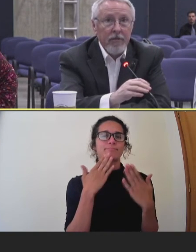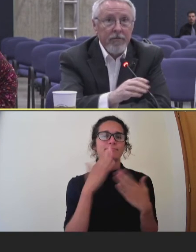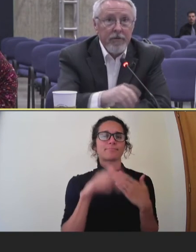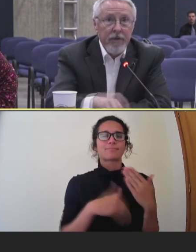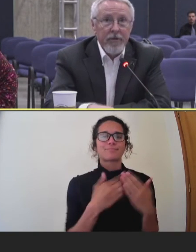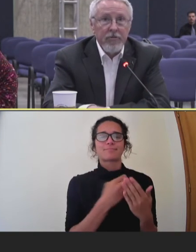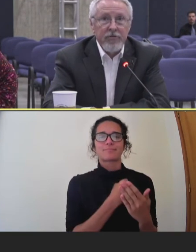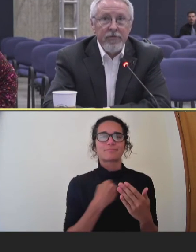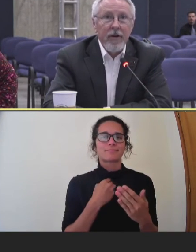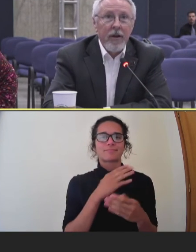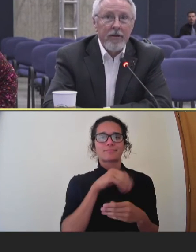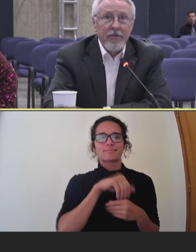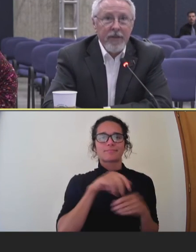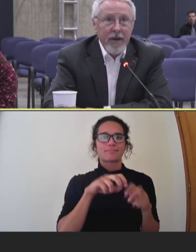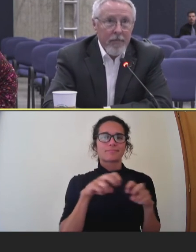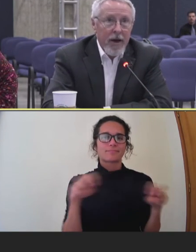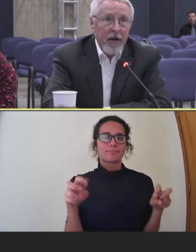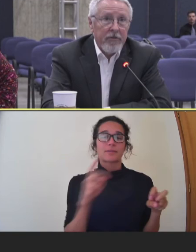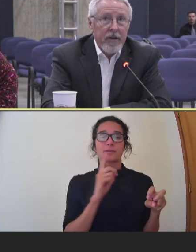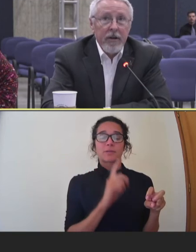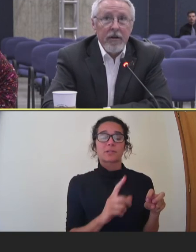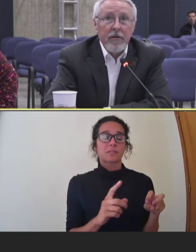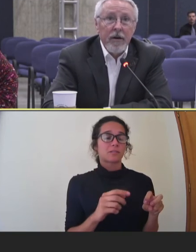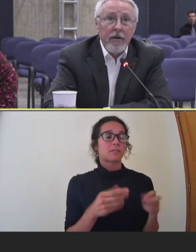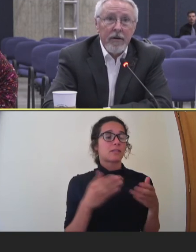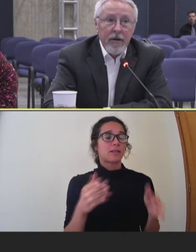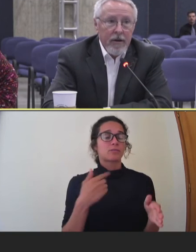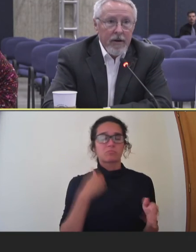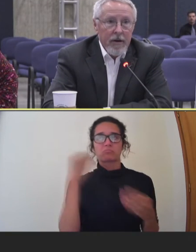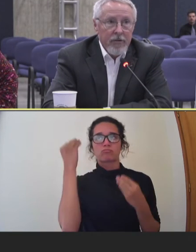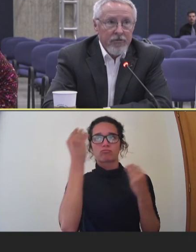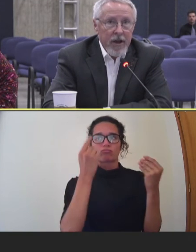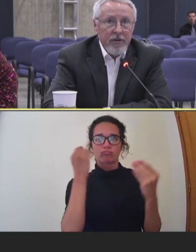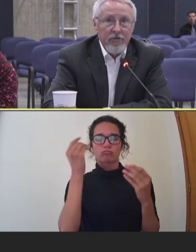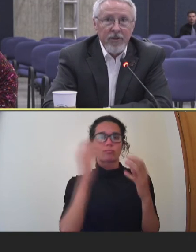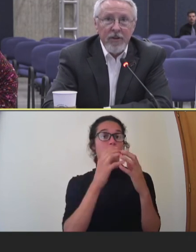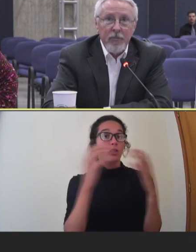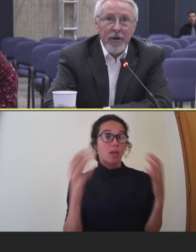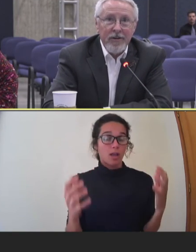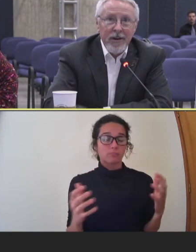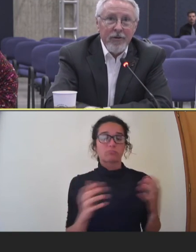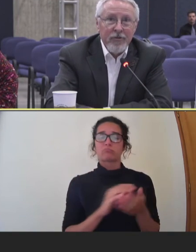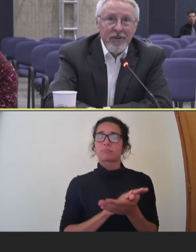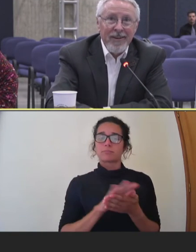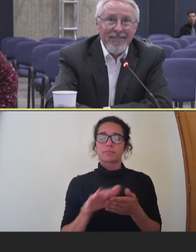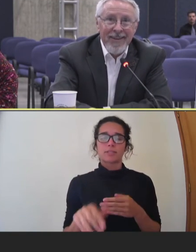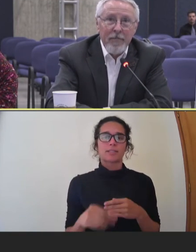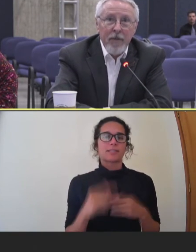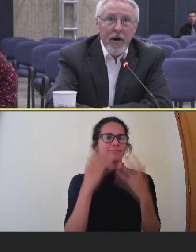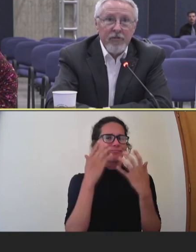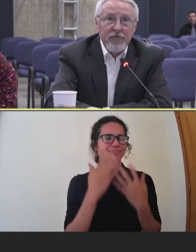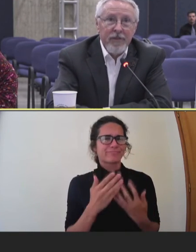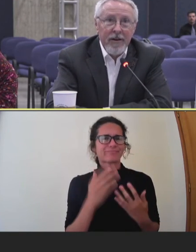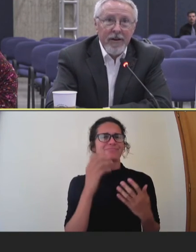You've given us a lot to think about. And sad to see that we continue to see mpox in